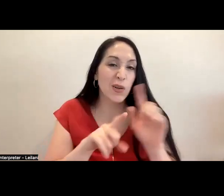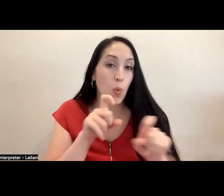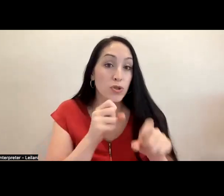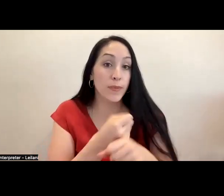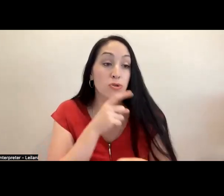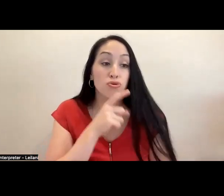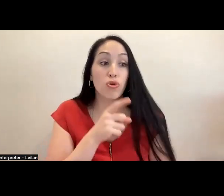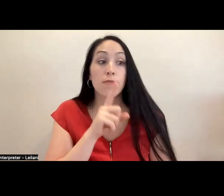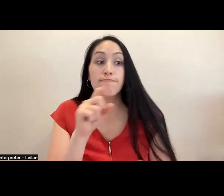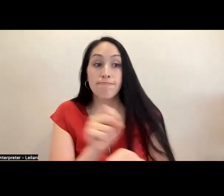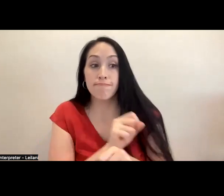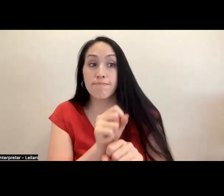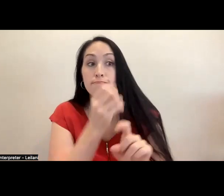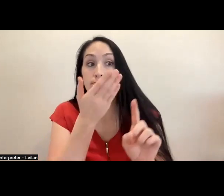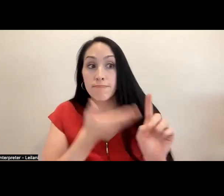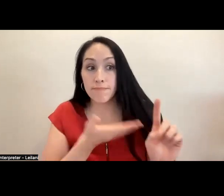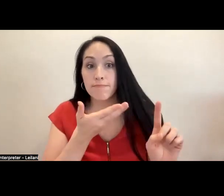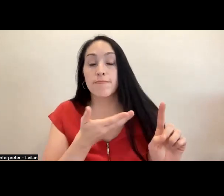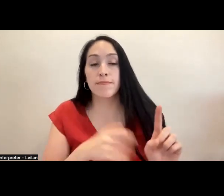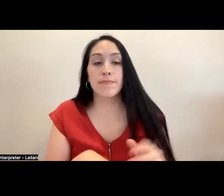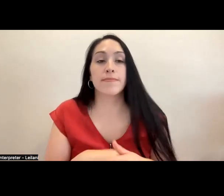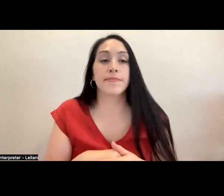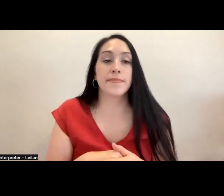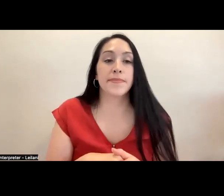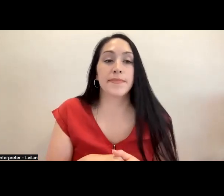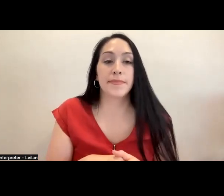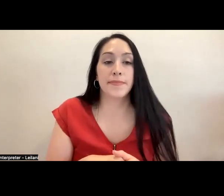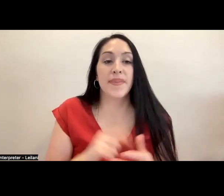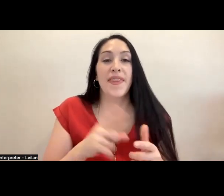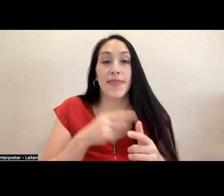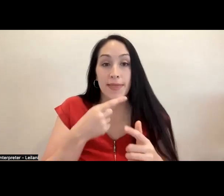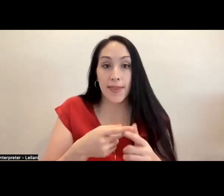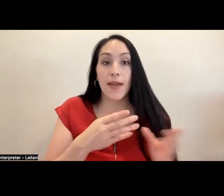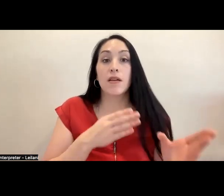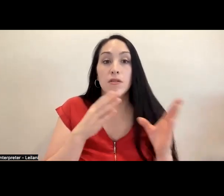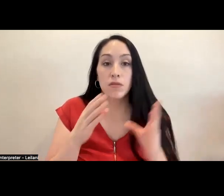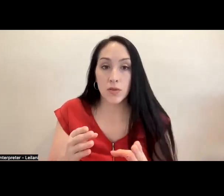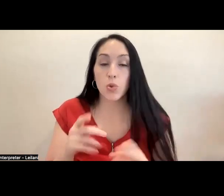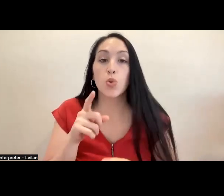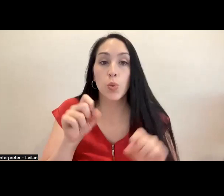way. Then you go into a section where you actually open the investment and save save